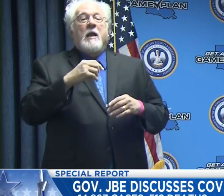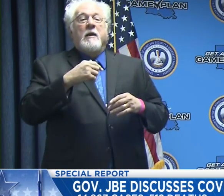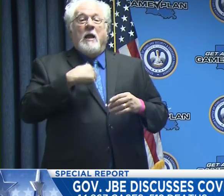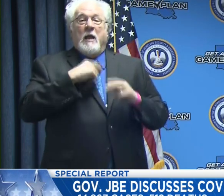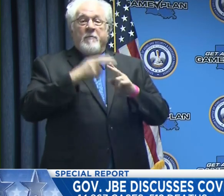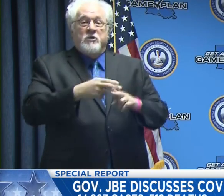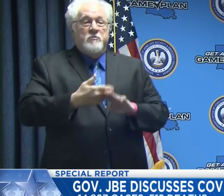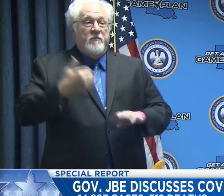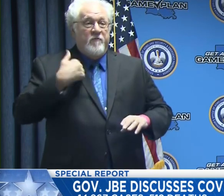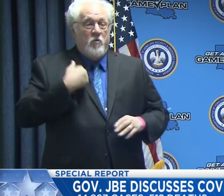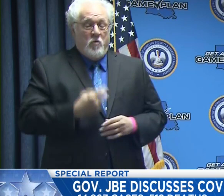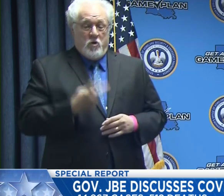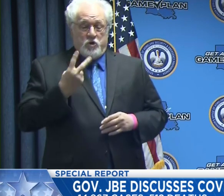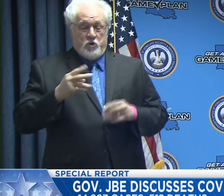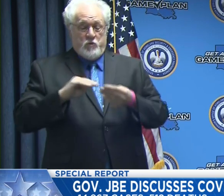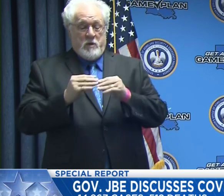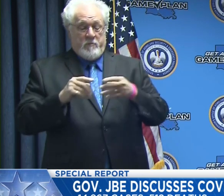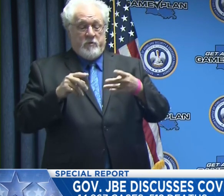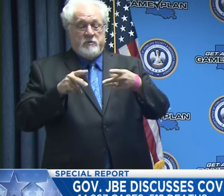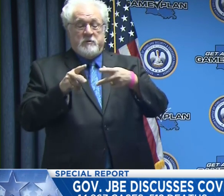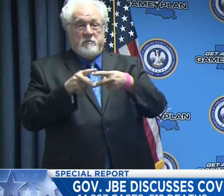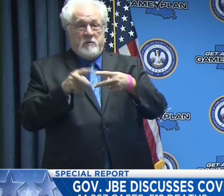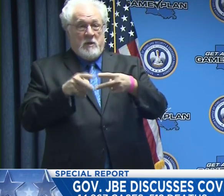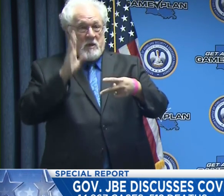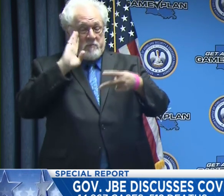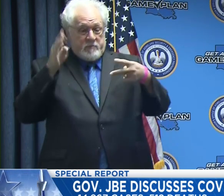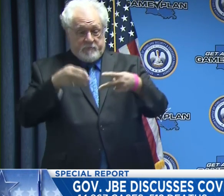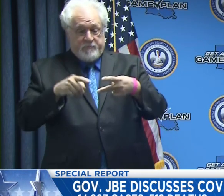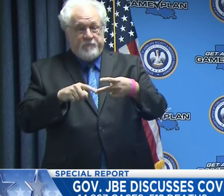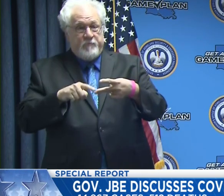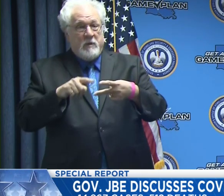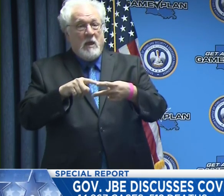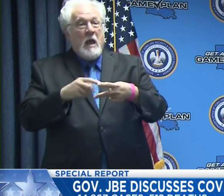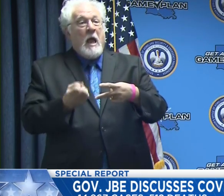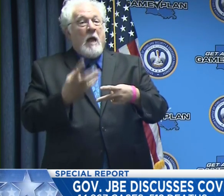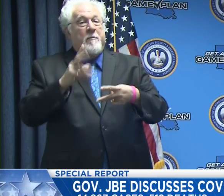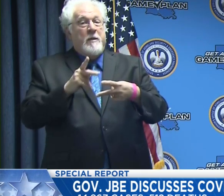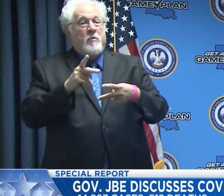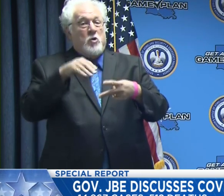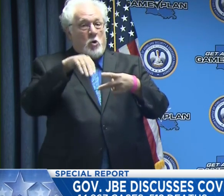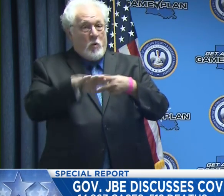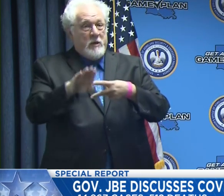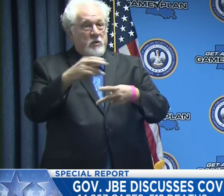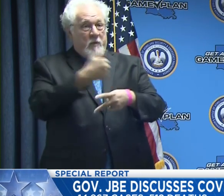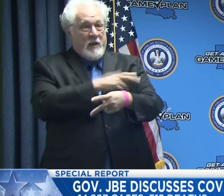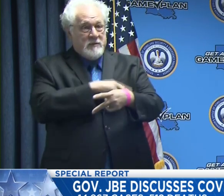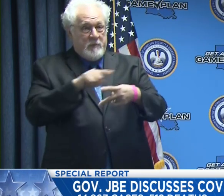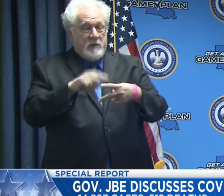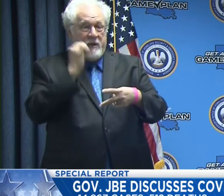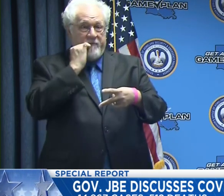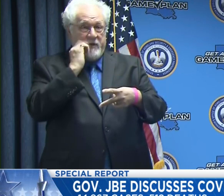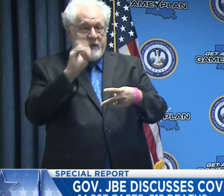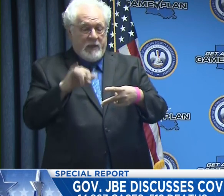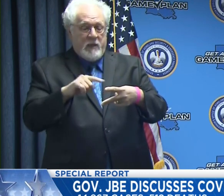HOSPITAL ADMISSIONS AS A WHOLE ARE UP, BUT NEW ADMISSIONS ARE TRENDING DOWNWARD. AS I MENTIONED TO YOU BEFORE,